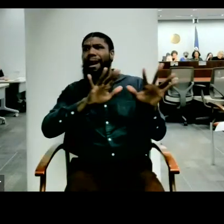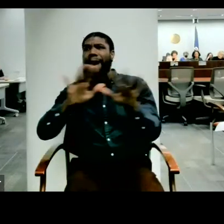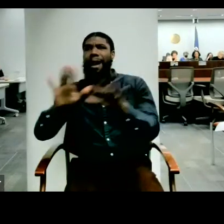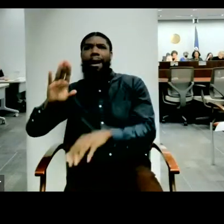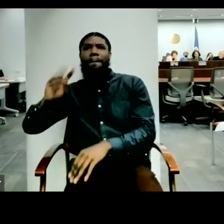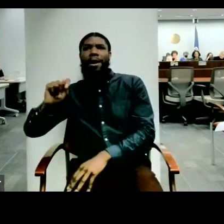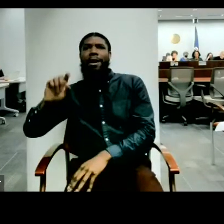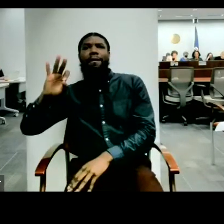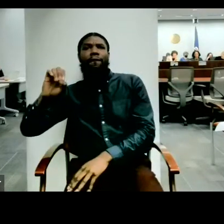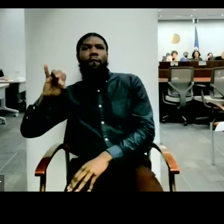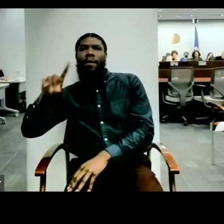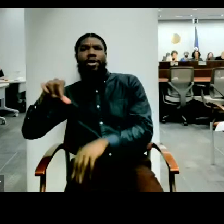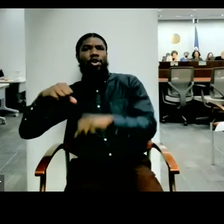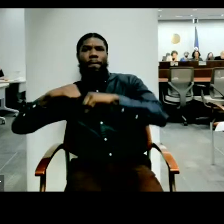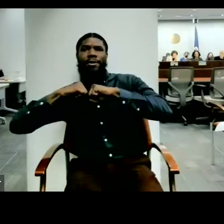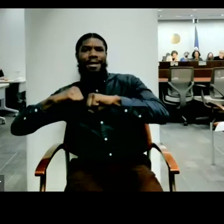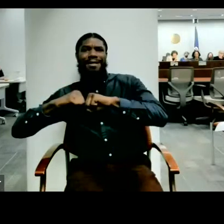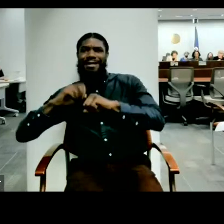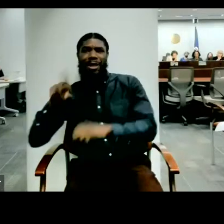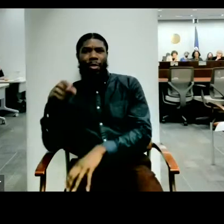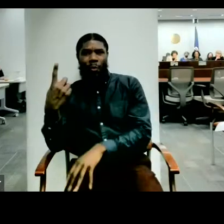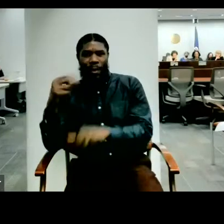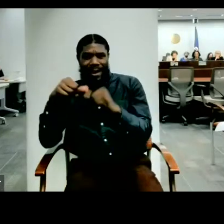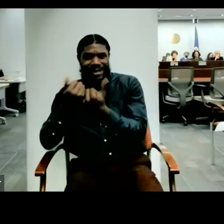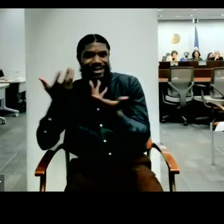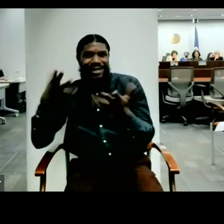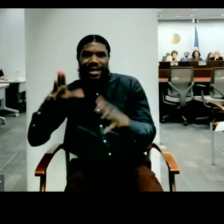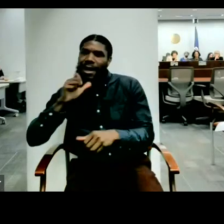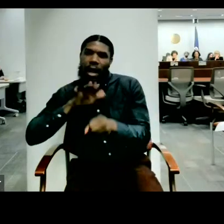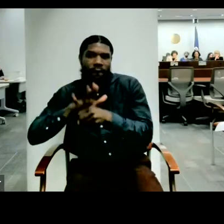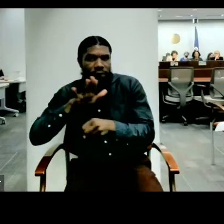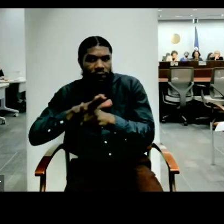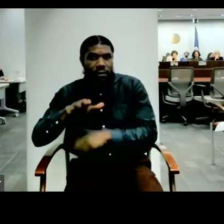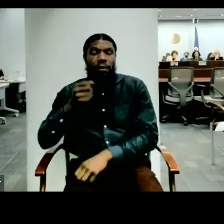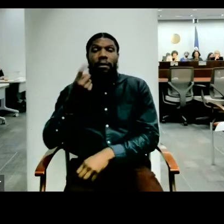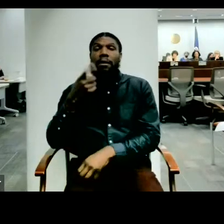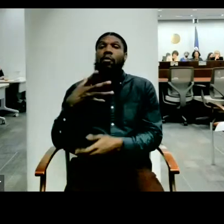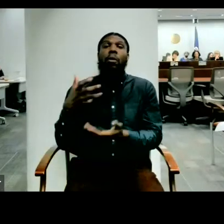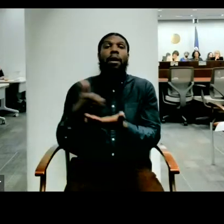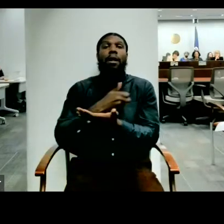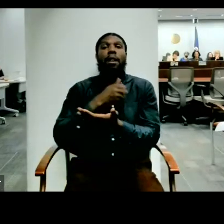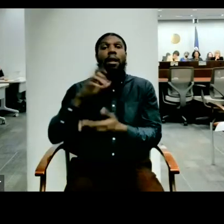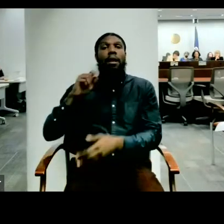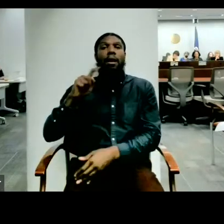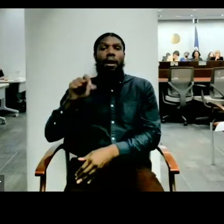If it is base pay, that base pay is the most effective,